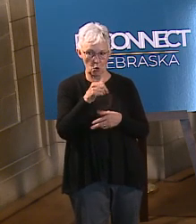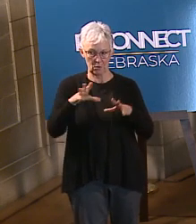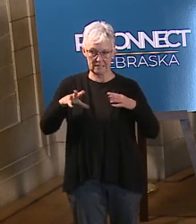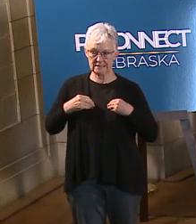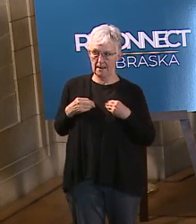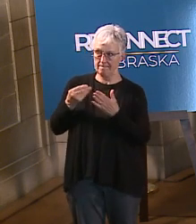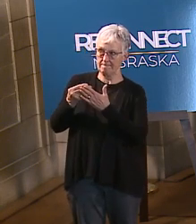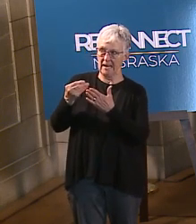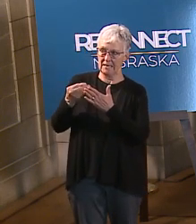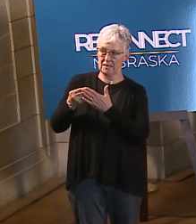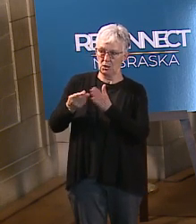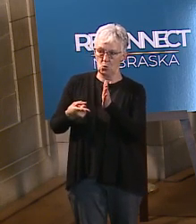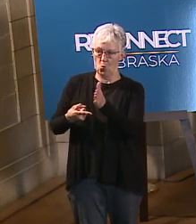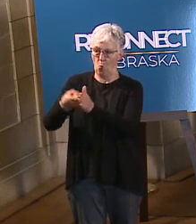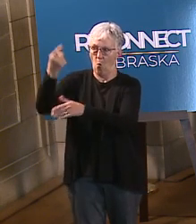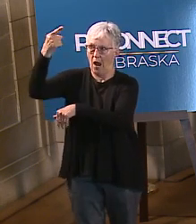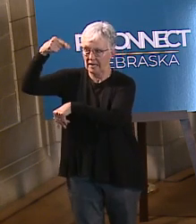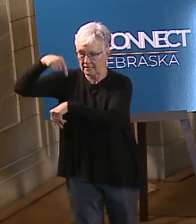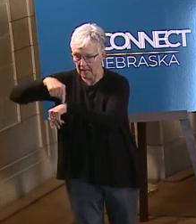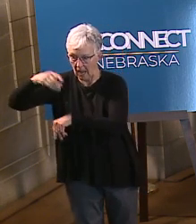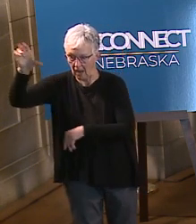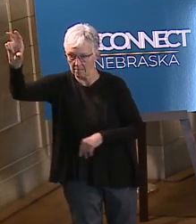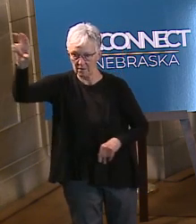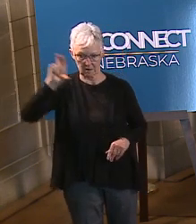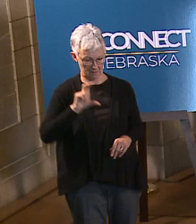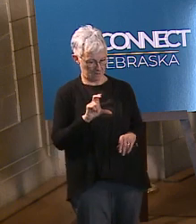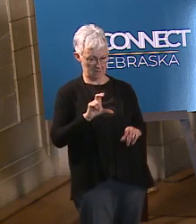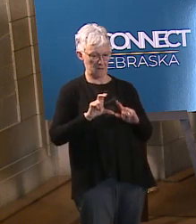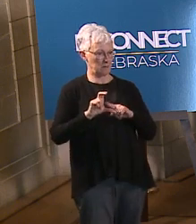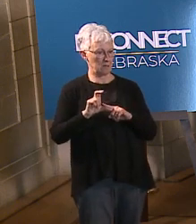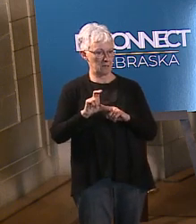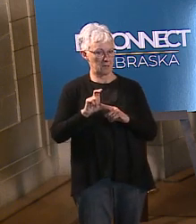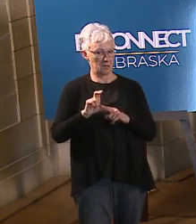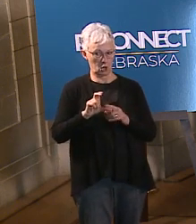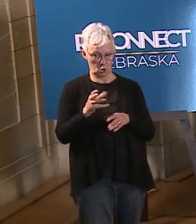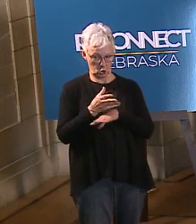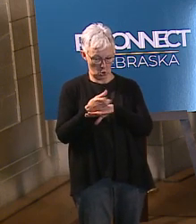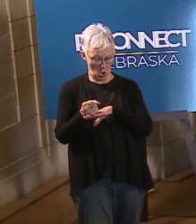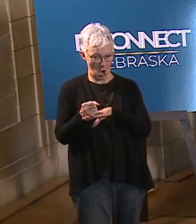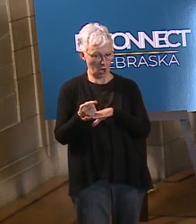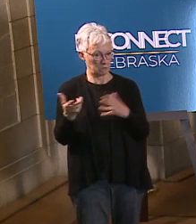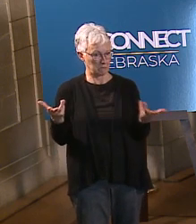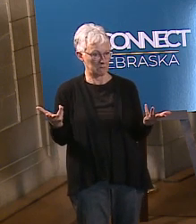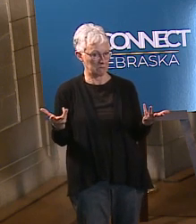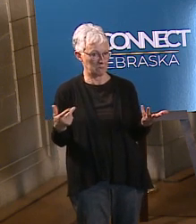WELL, WE HAVE TO BE VERY CAREFUL, TALKING ABOUT THE PROGRAMS, PAUL, THAT YOU ARE NOT